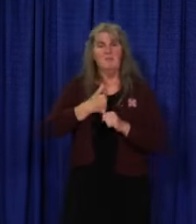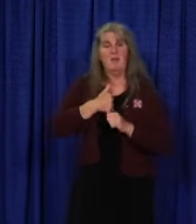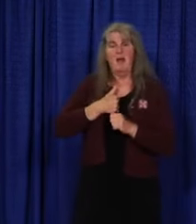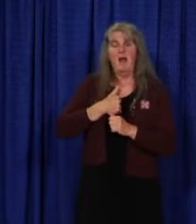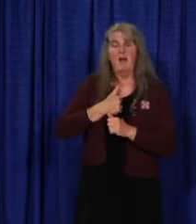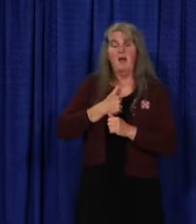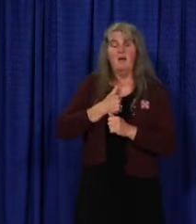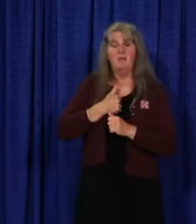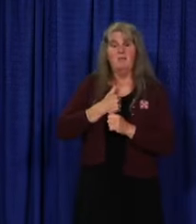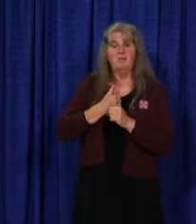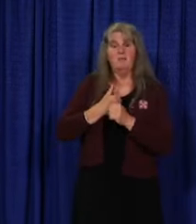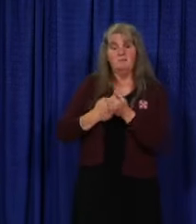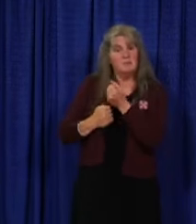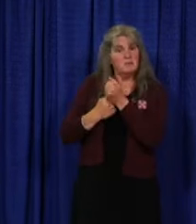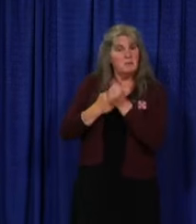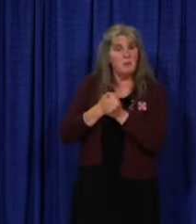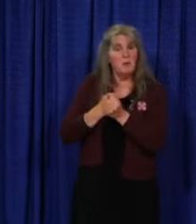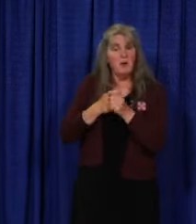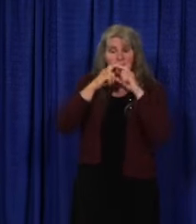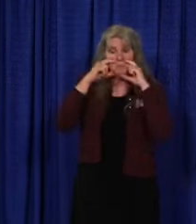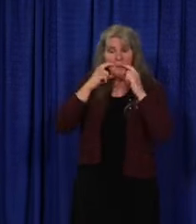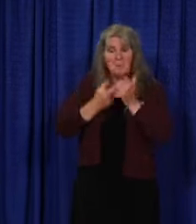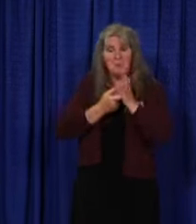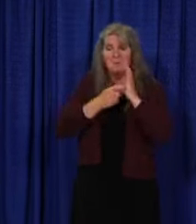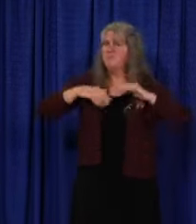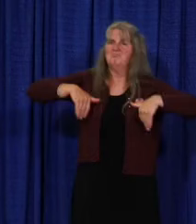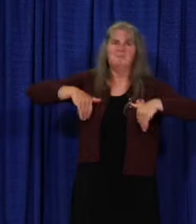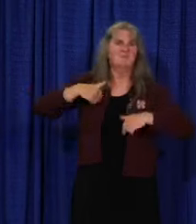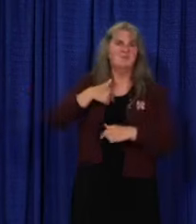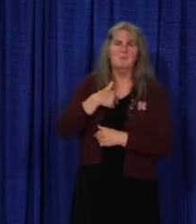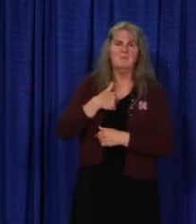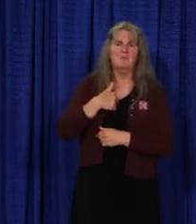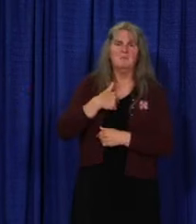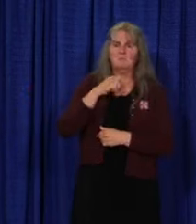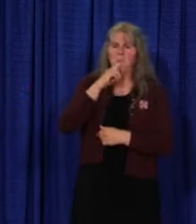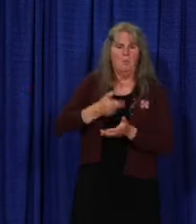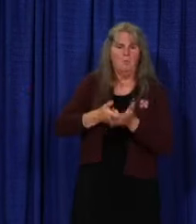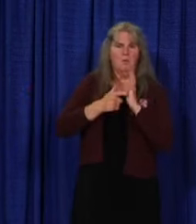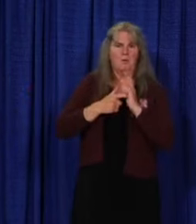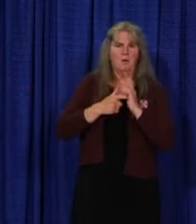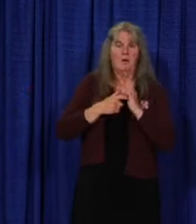making masks mandatory. And it is certainly not mandatory for healthy people in